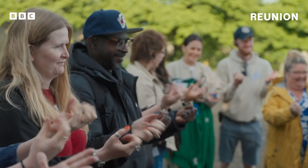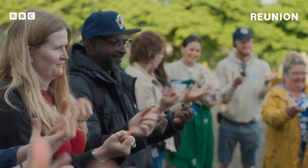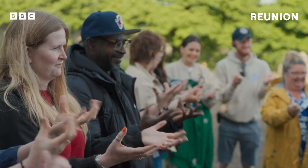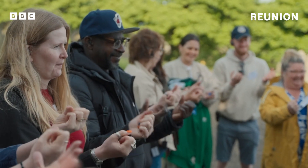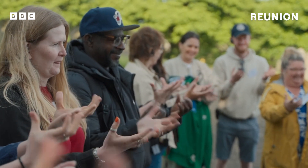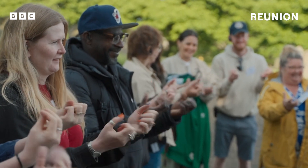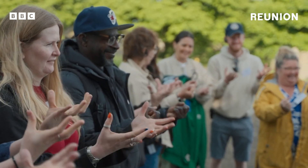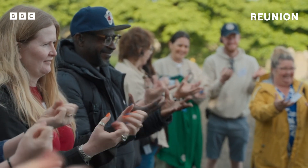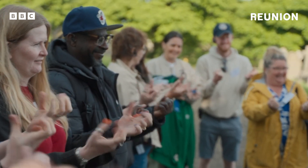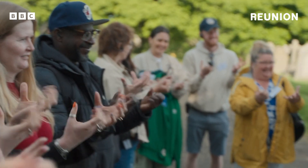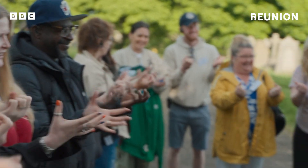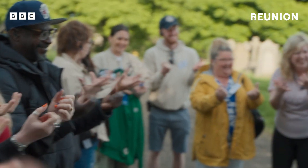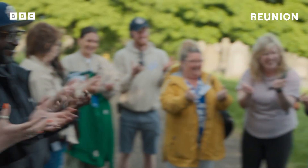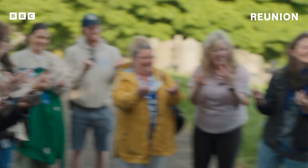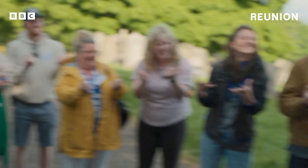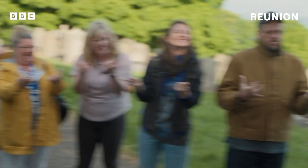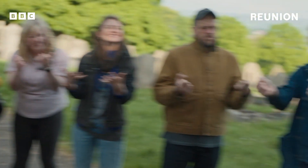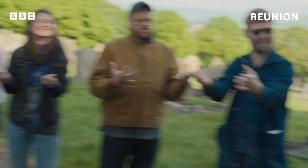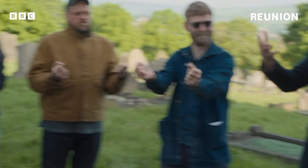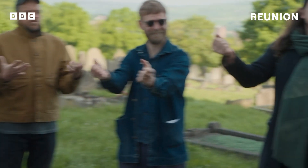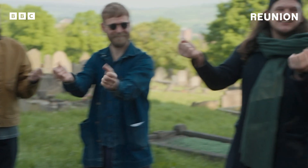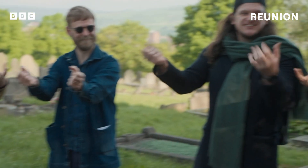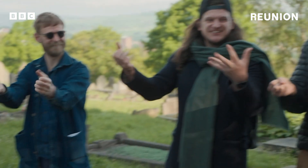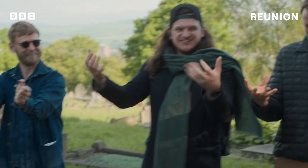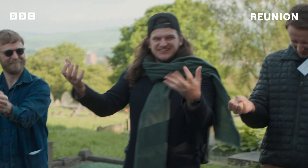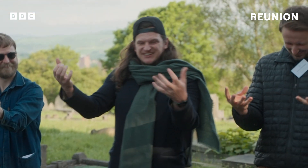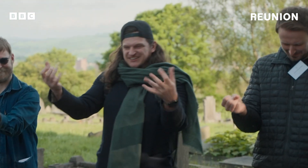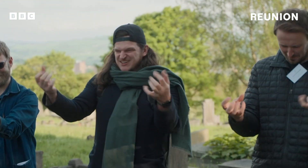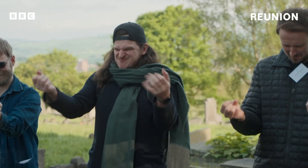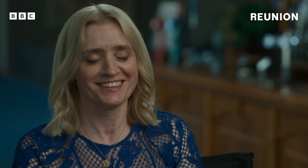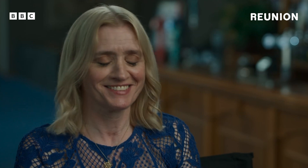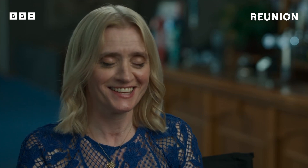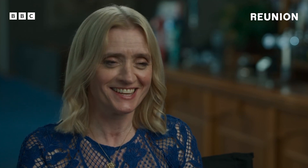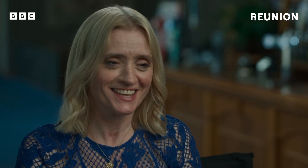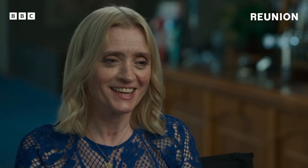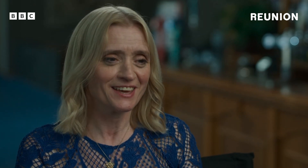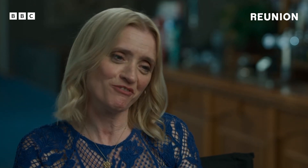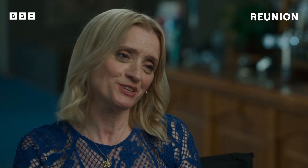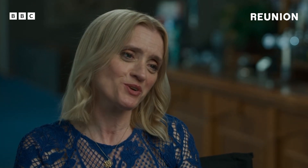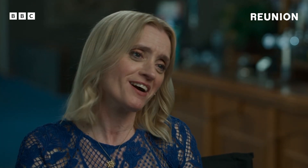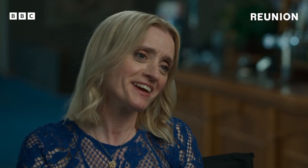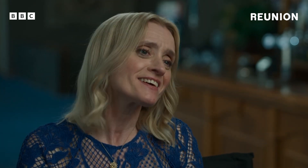and it's been a really good example of how we can and how easy it is, actually, if we try.